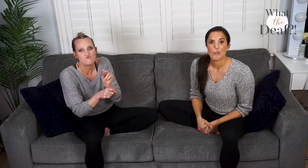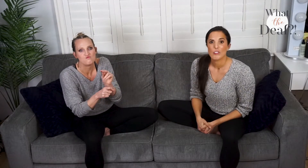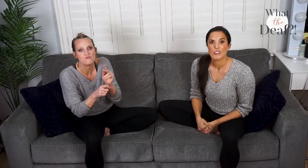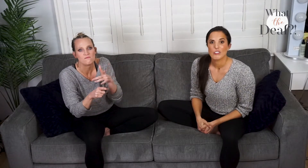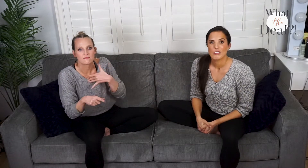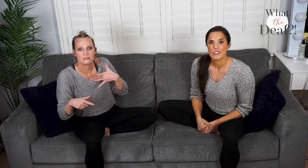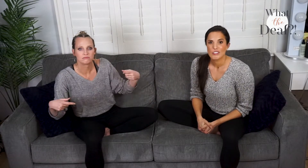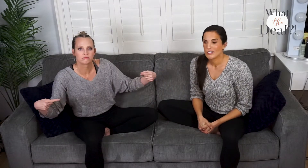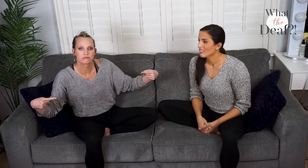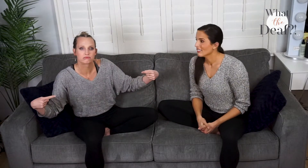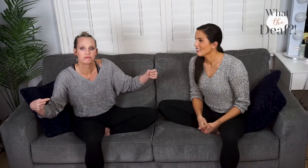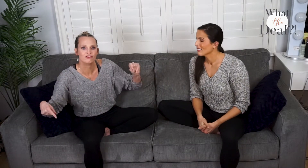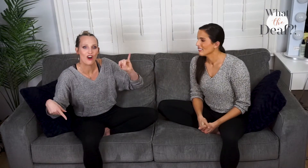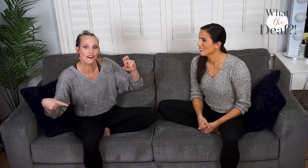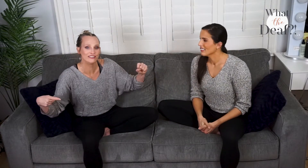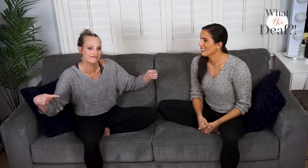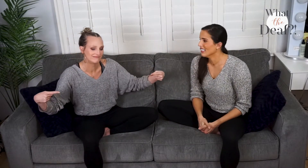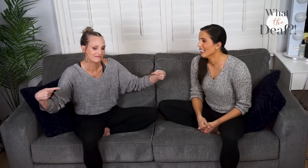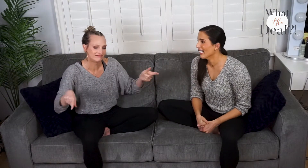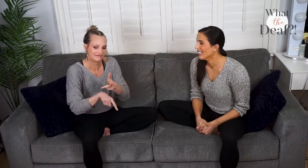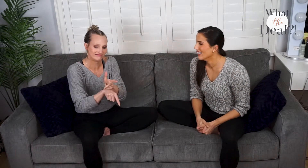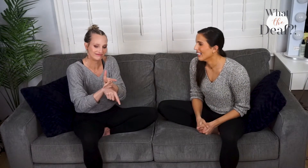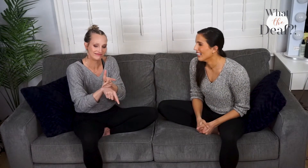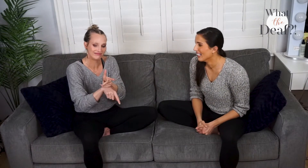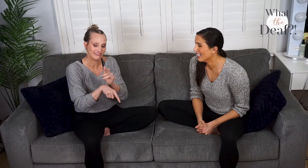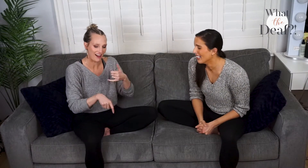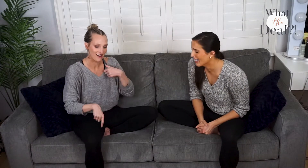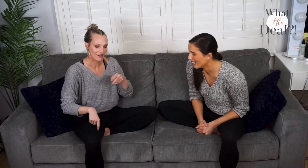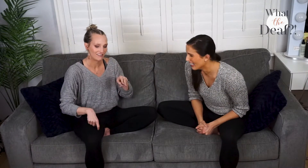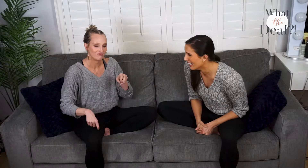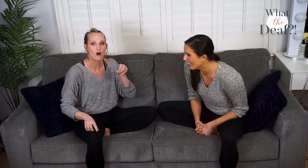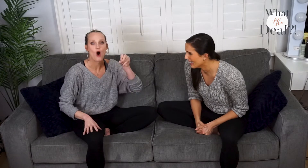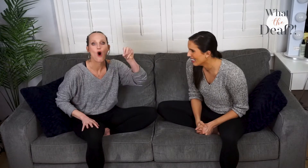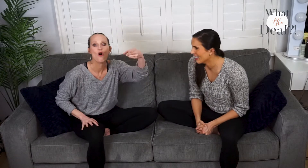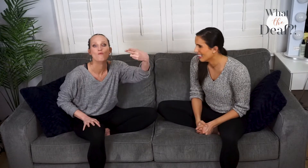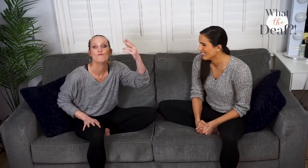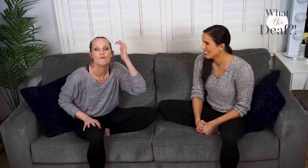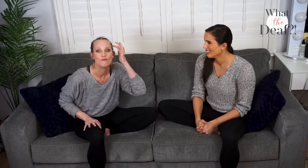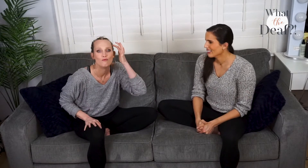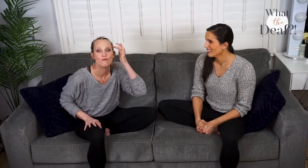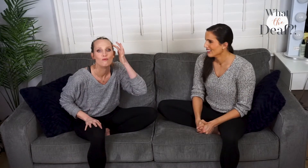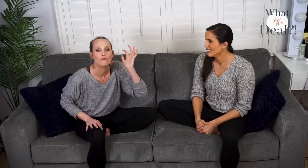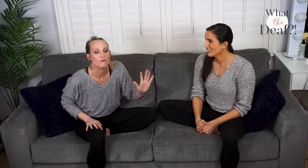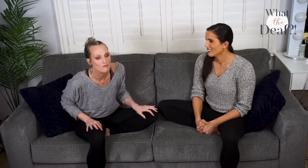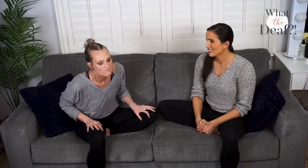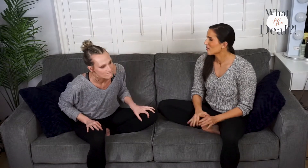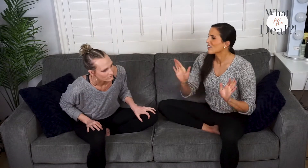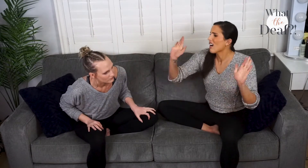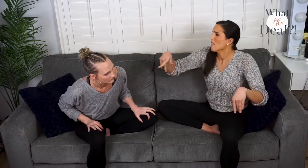Nope, and she wasn't. Yeah, I could feel the tires just spinning out and I'm like, oh.